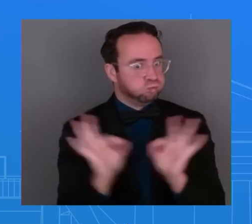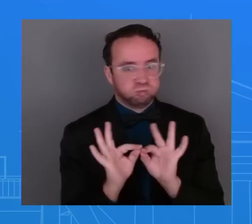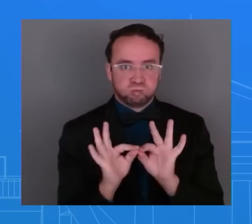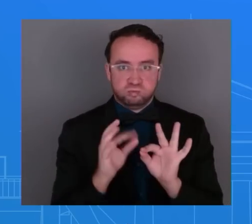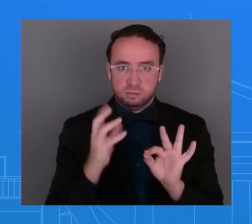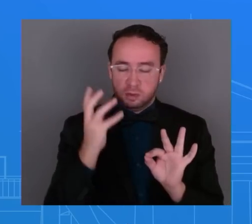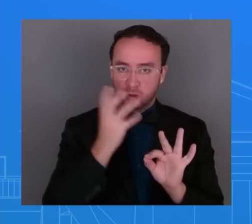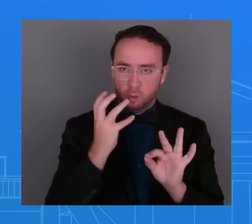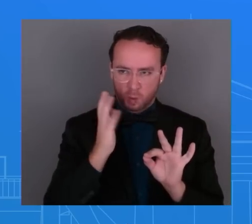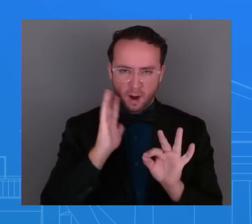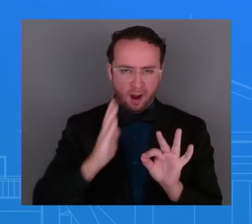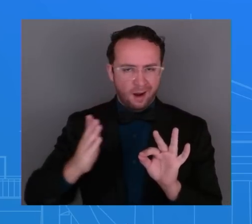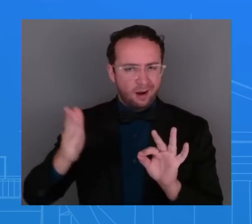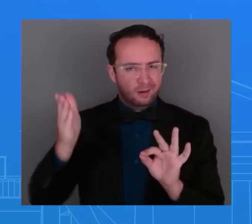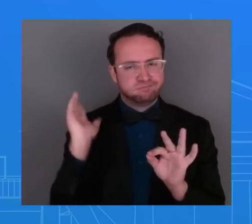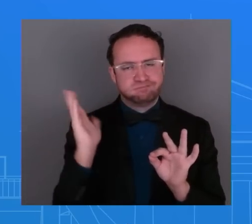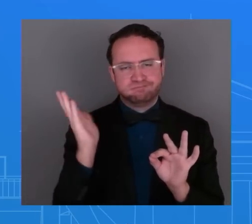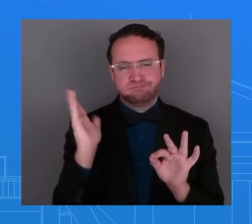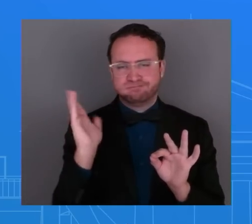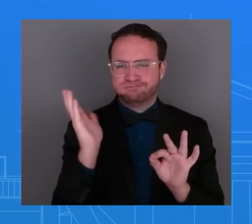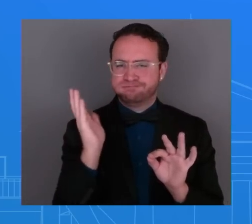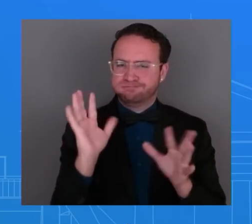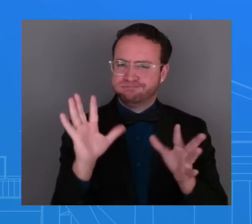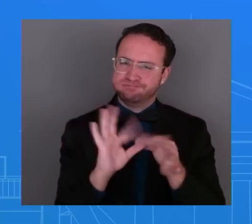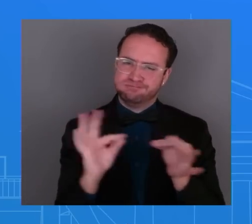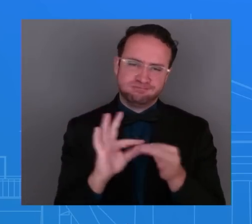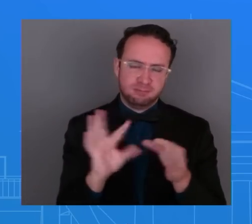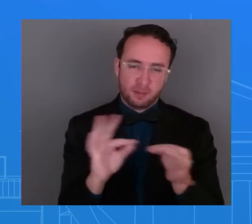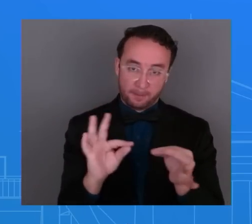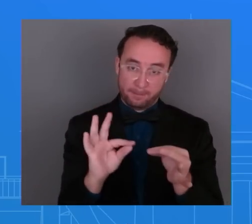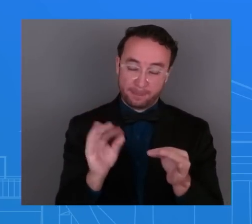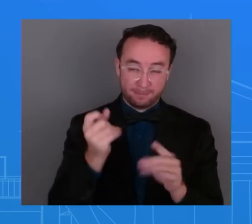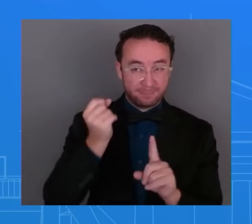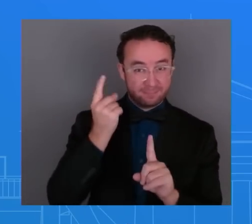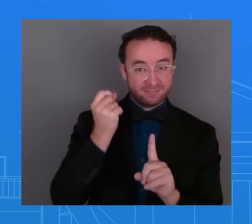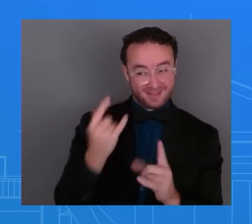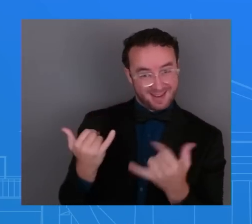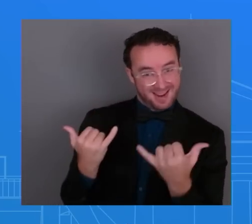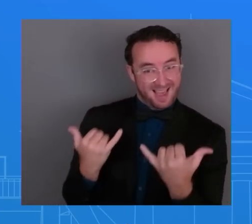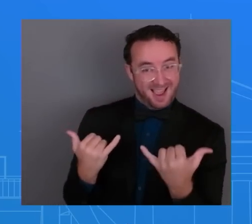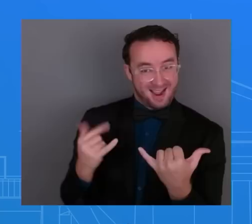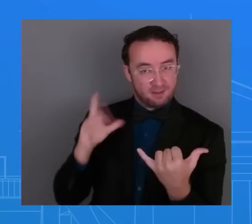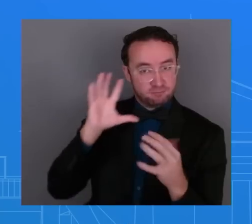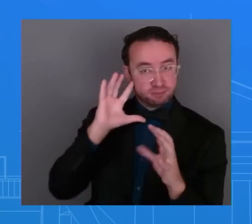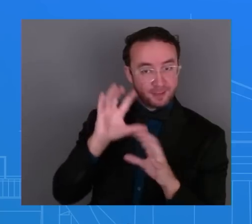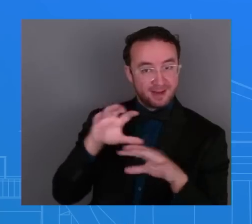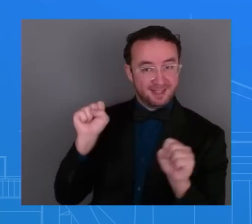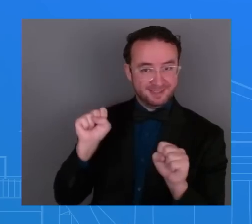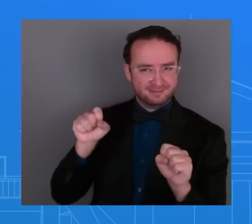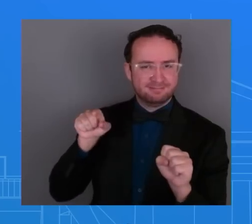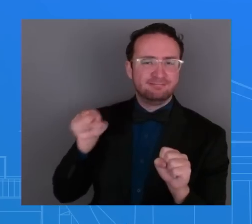And he's also very proud of his vice president. Go ahead. The Press: Thank you, Karine.